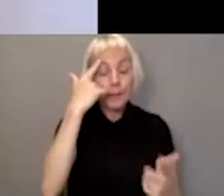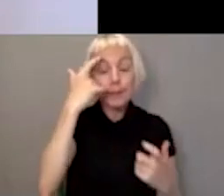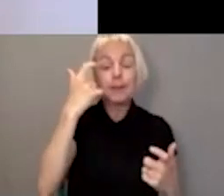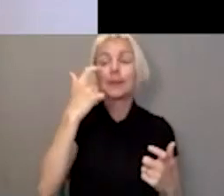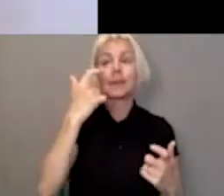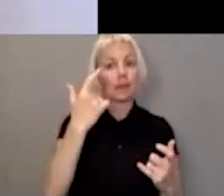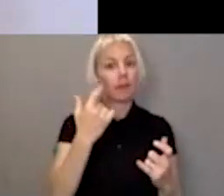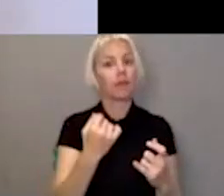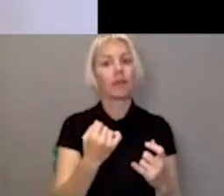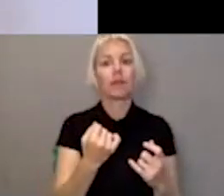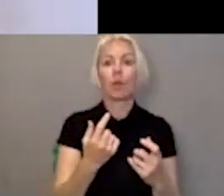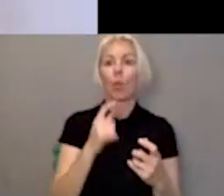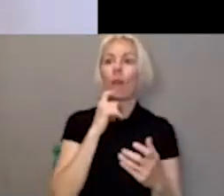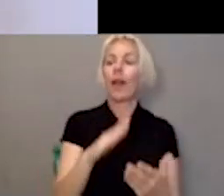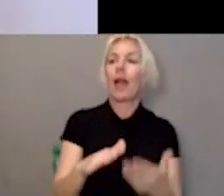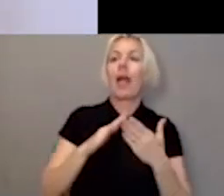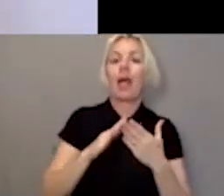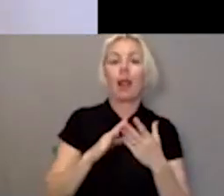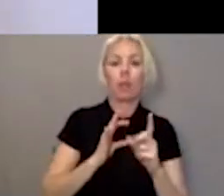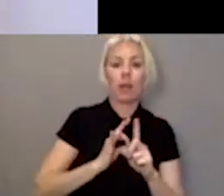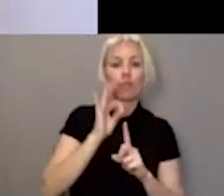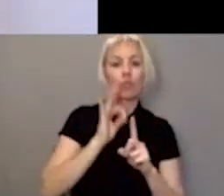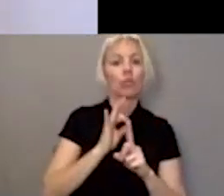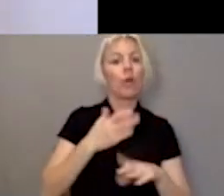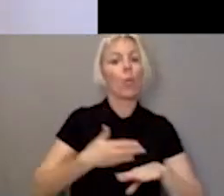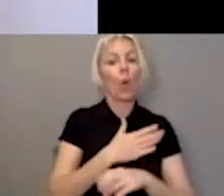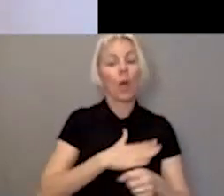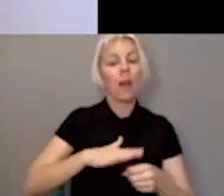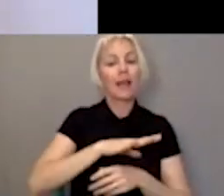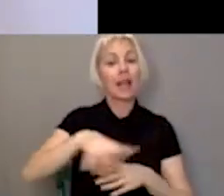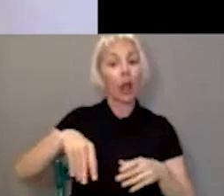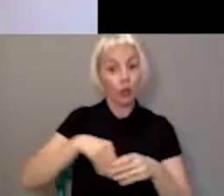across New South Wales Government. So please take a moment to complete the survey at the